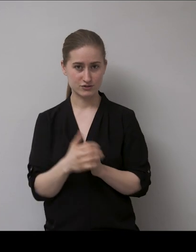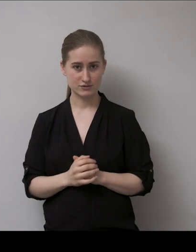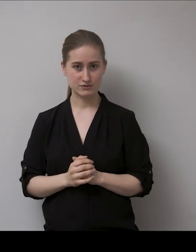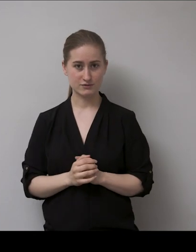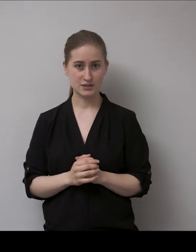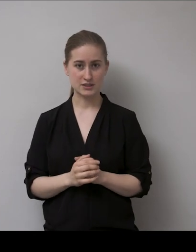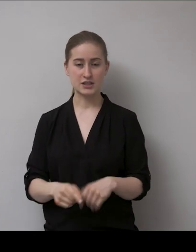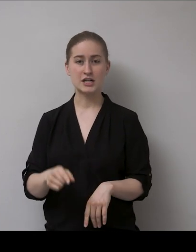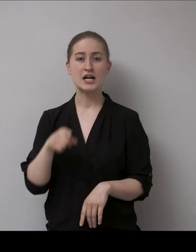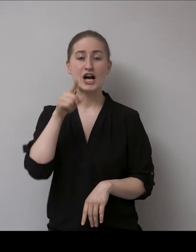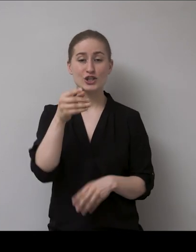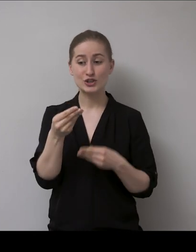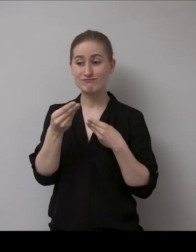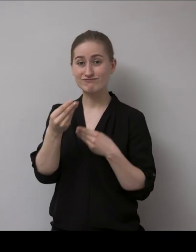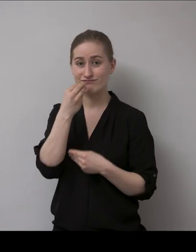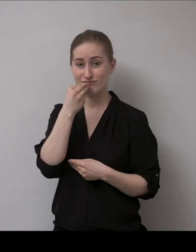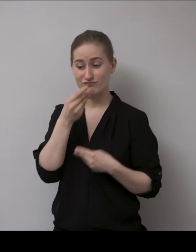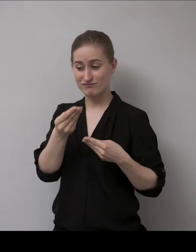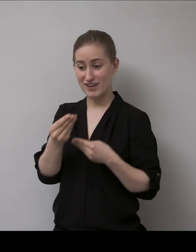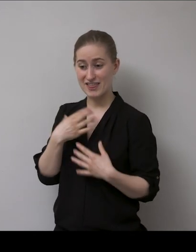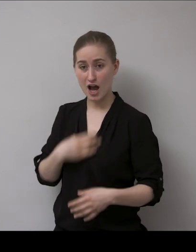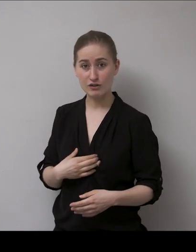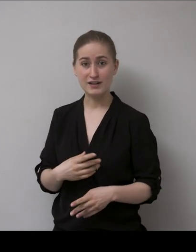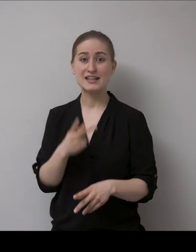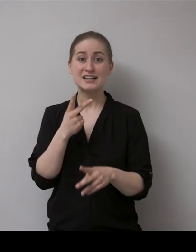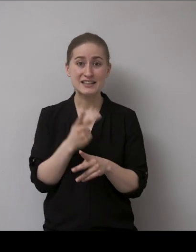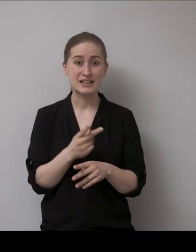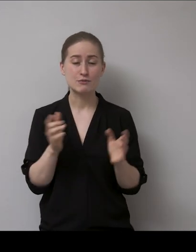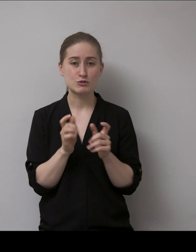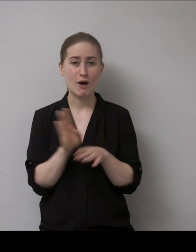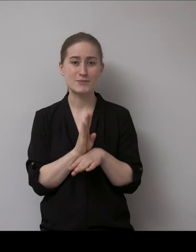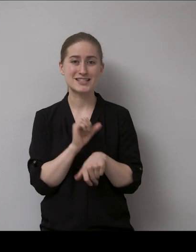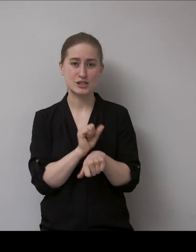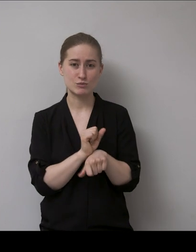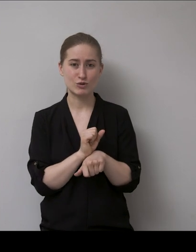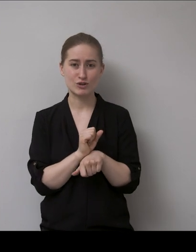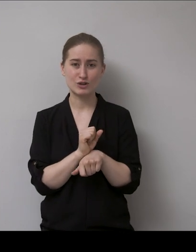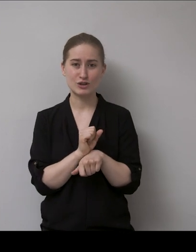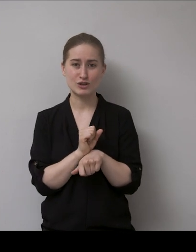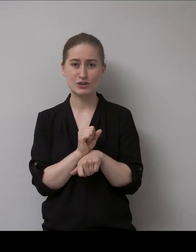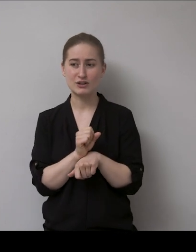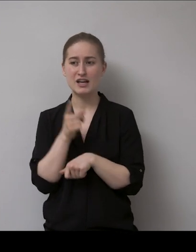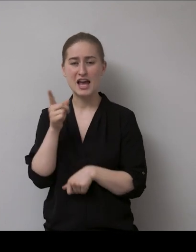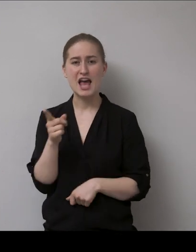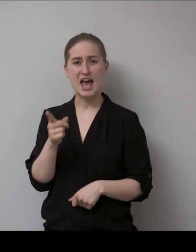and you have fed the hungry, kept small businesses working, and cried out against social injustices